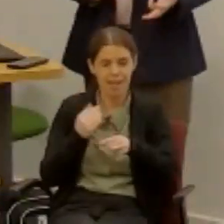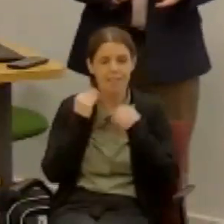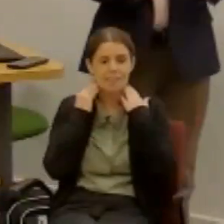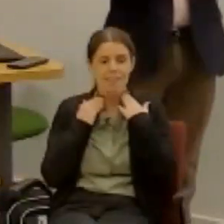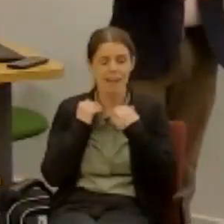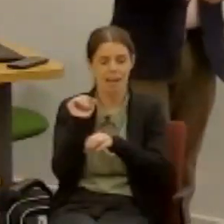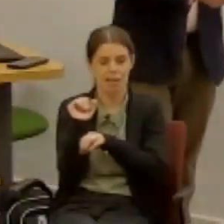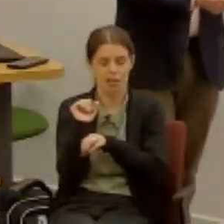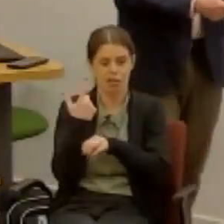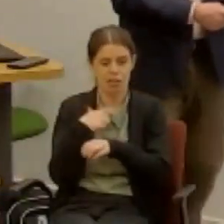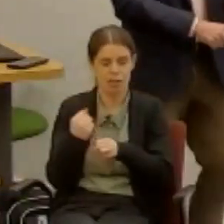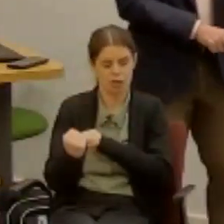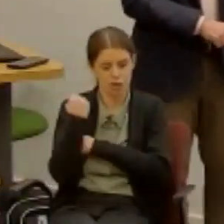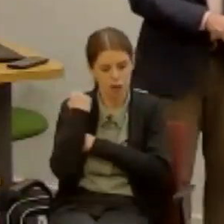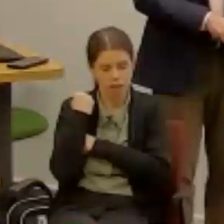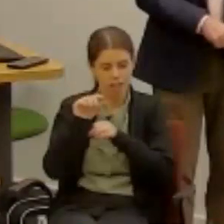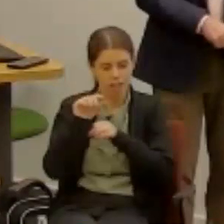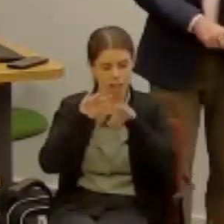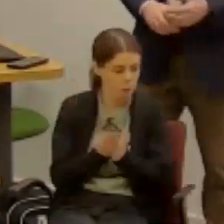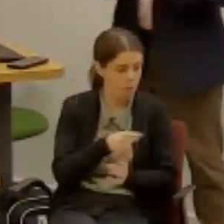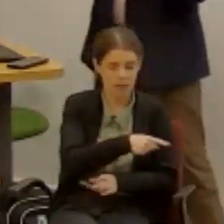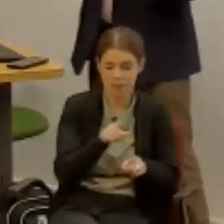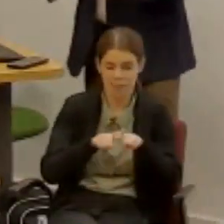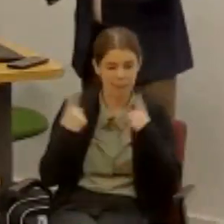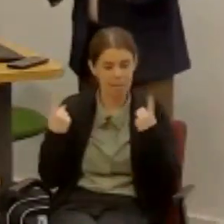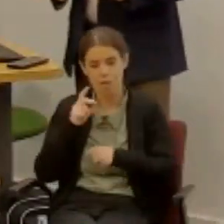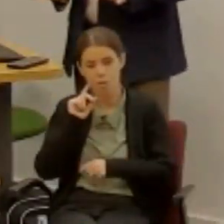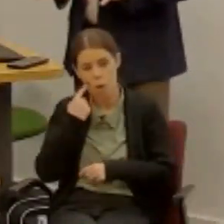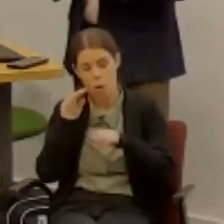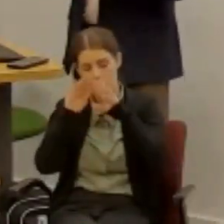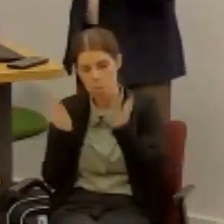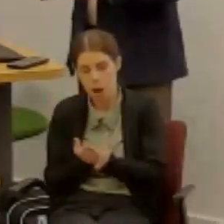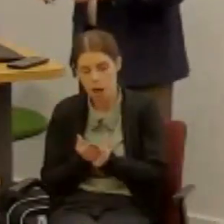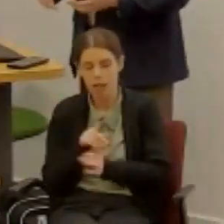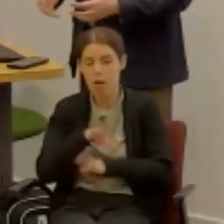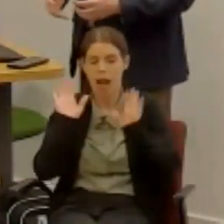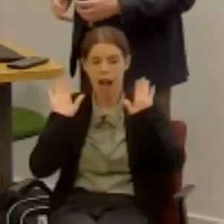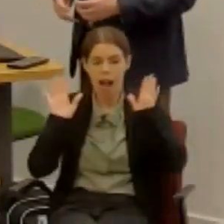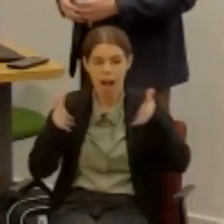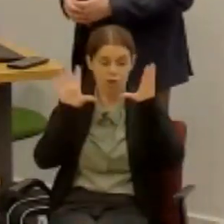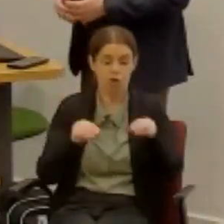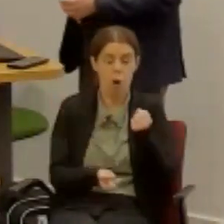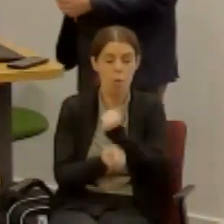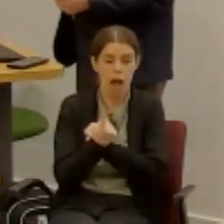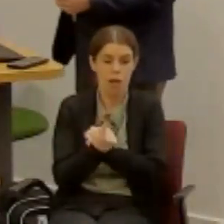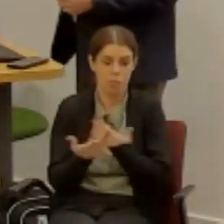been proven, or synthetic balls, which are different to all balls. None of that stuff do they help, so we just have to stop it happen, in the first place.